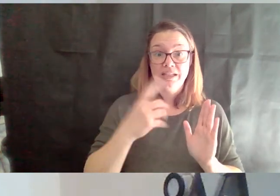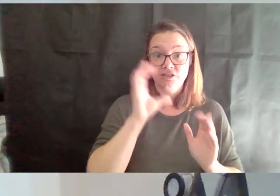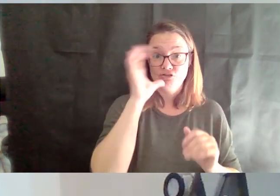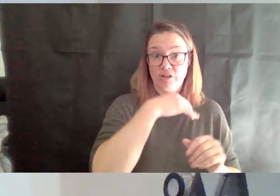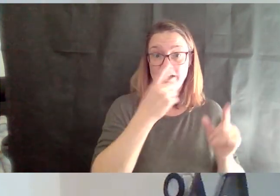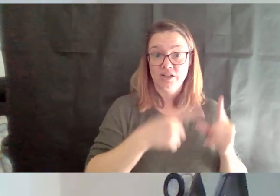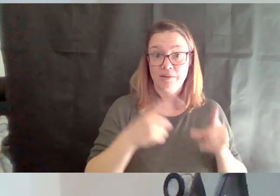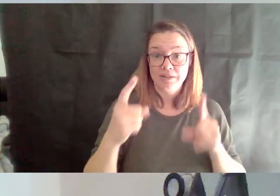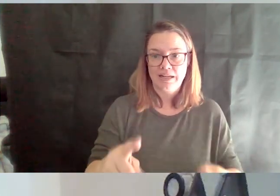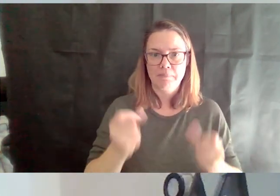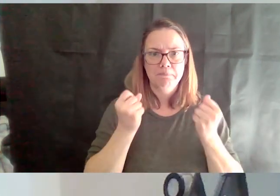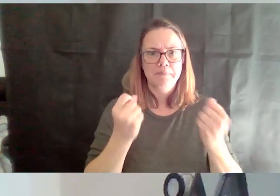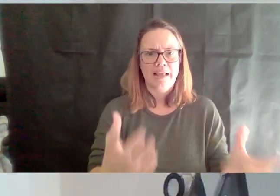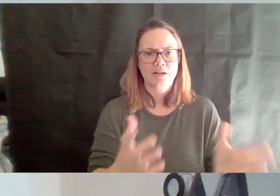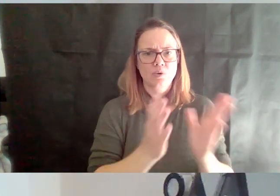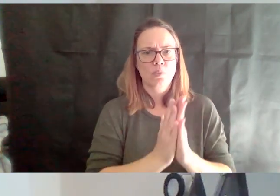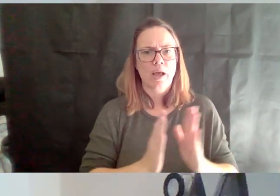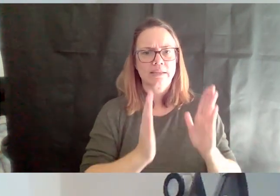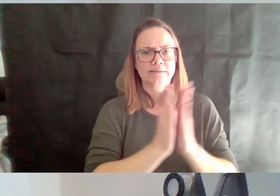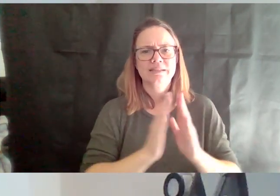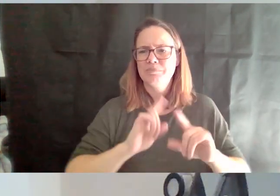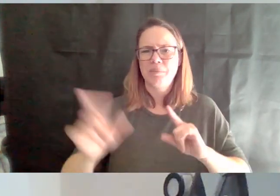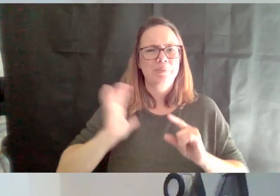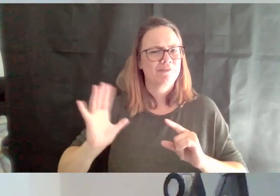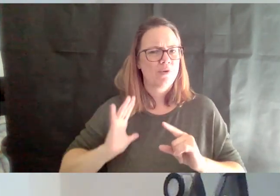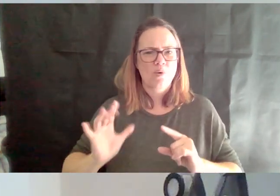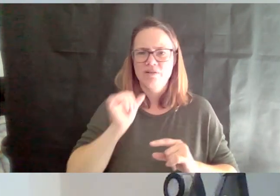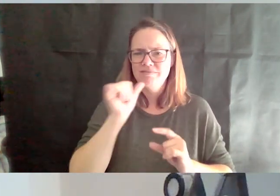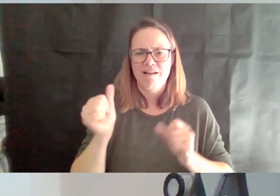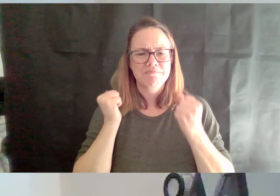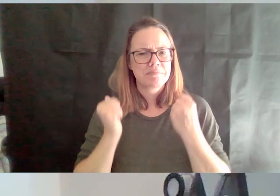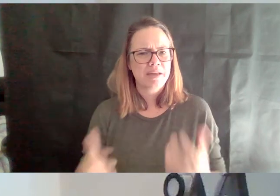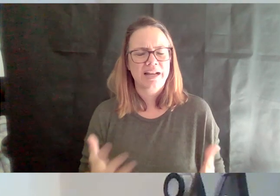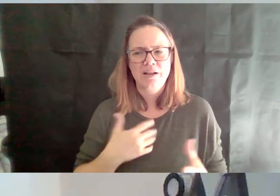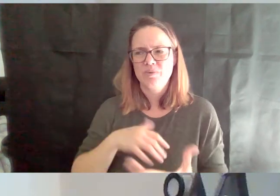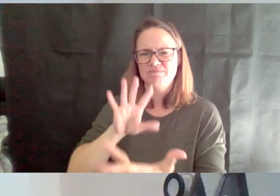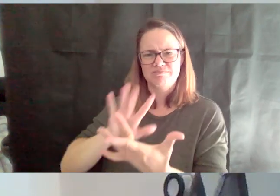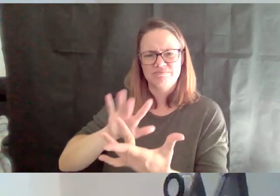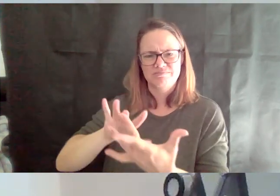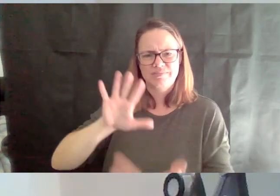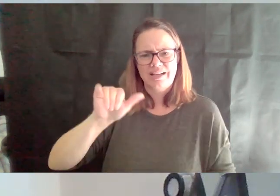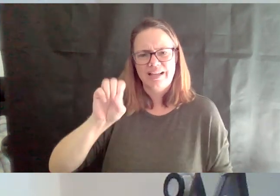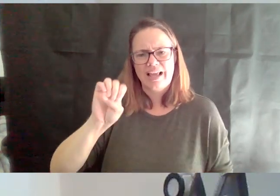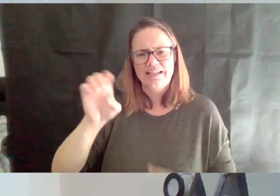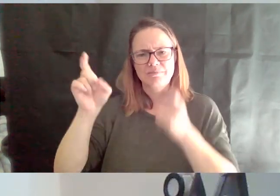and there's a lot of requests where there isn't usually a lot of requests. We might reach out to the case manager and ask them questions.